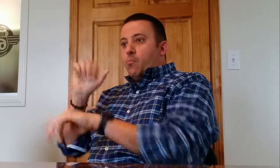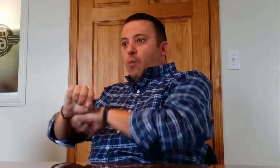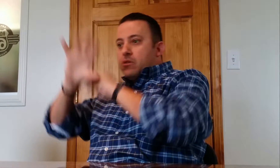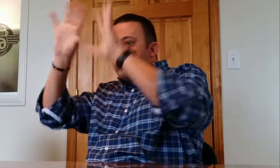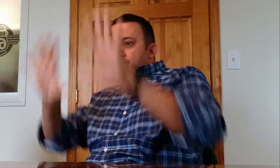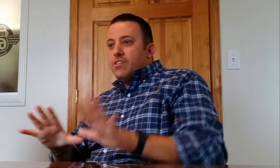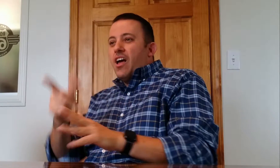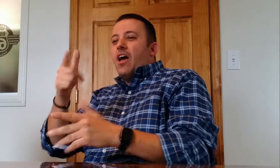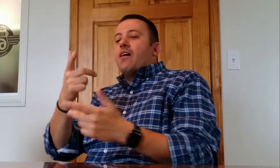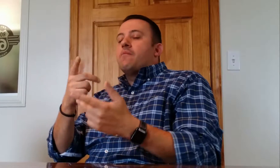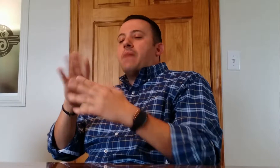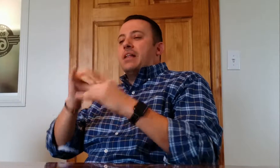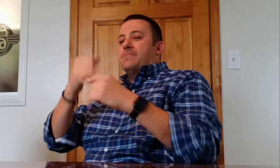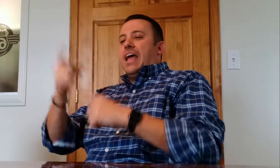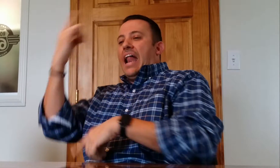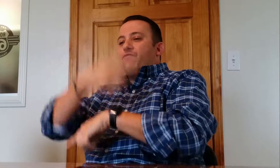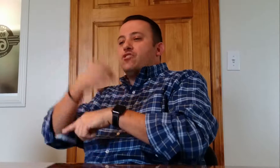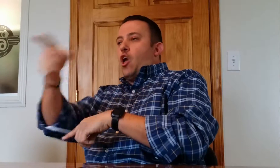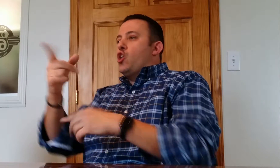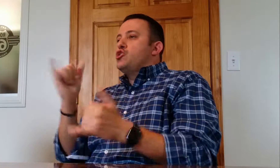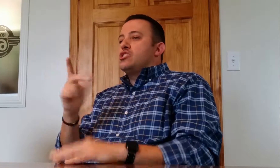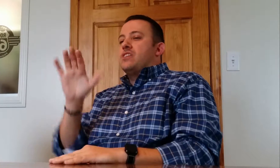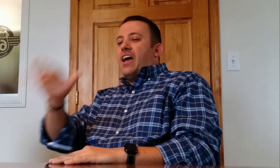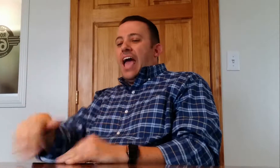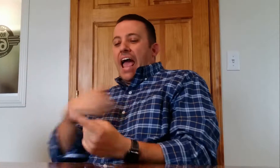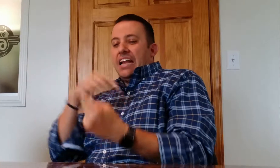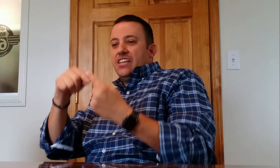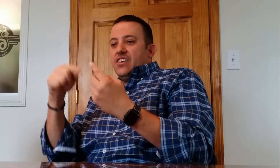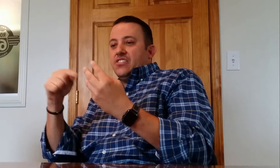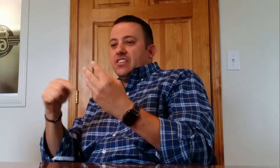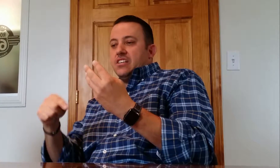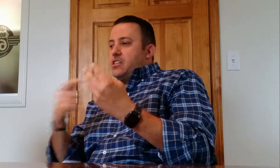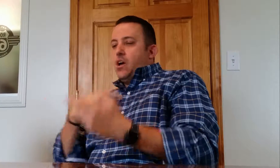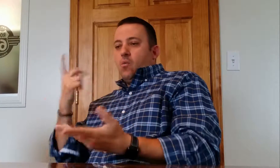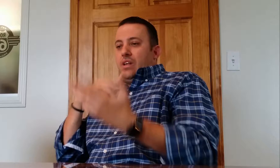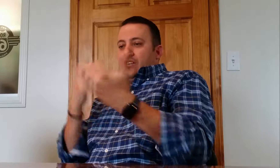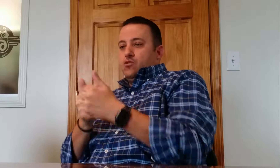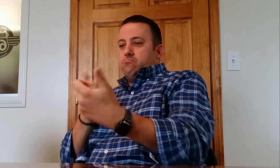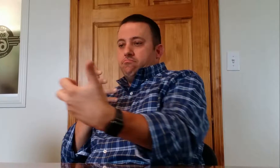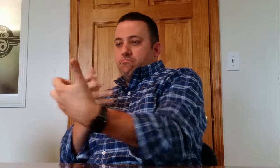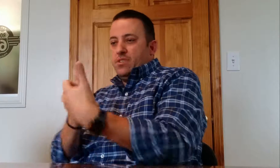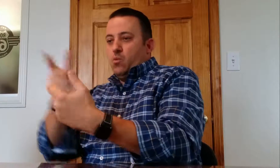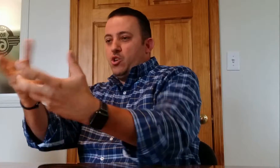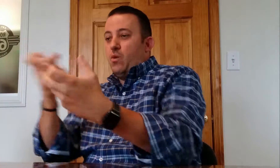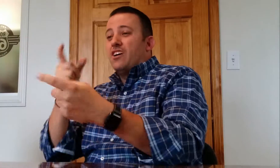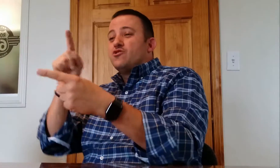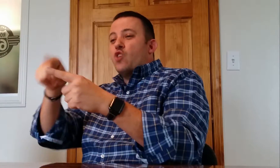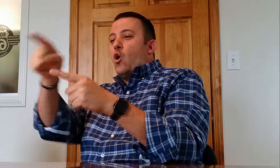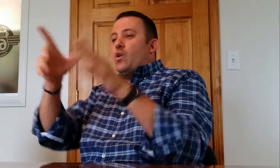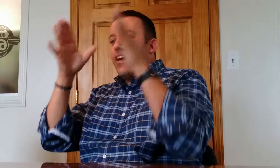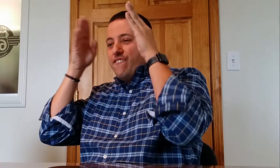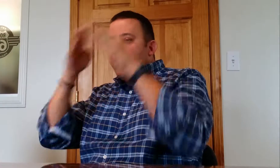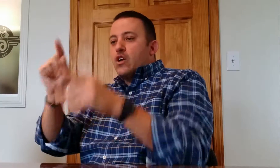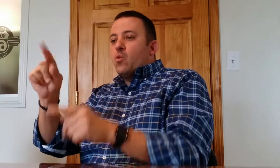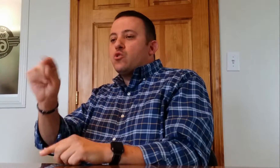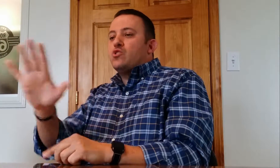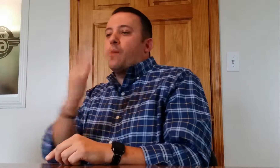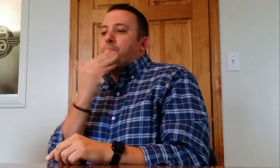There's a lot involved on the day of an event, and you have a long list of needs, and really we want to just provide you with whatever it is you need